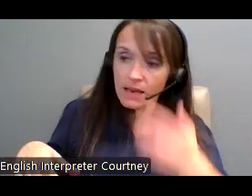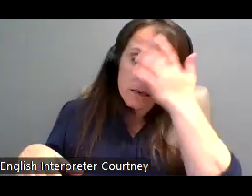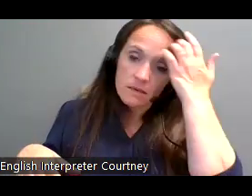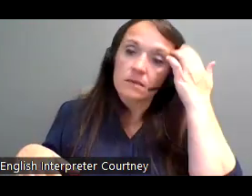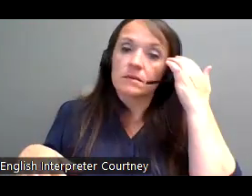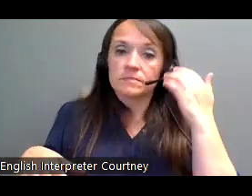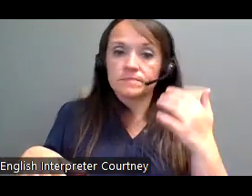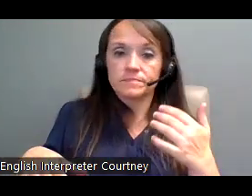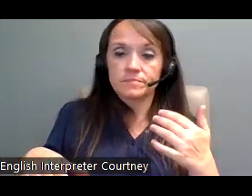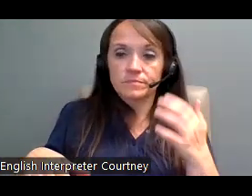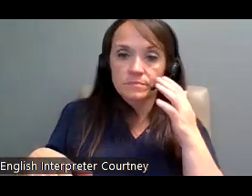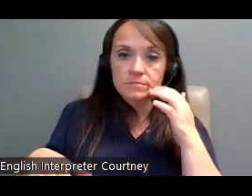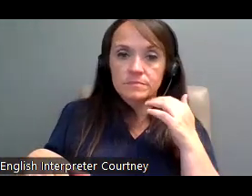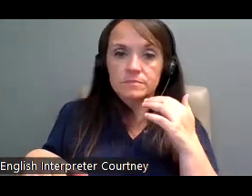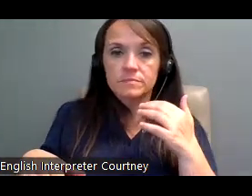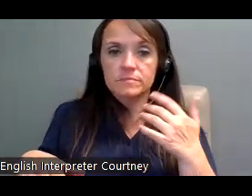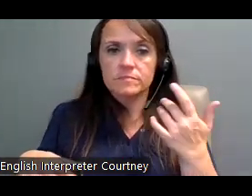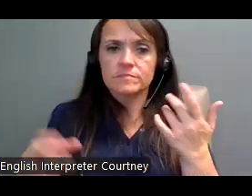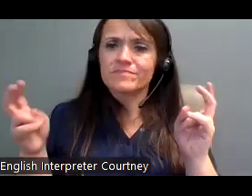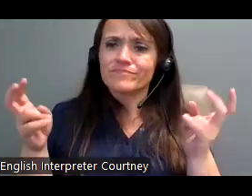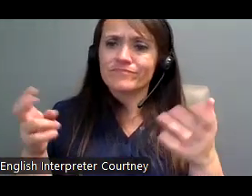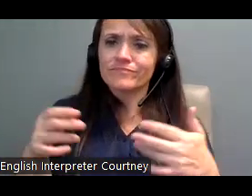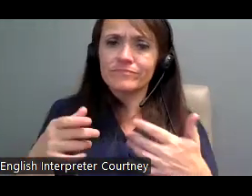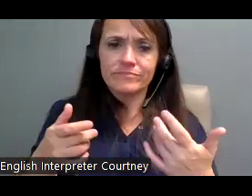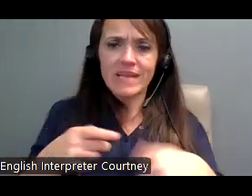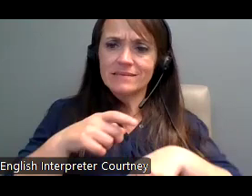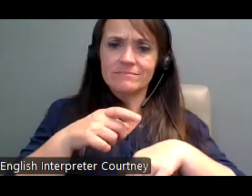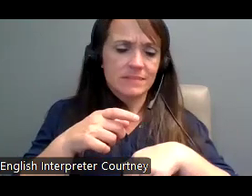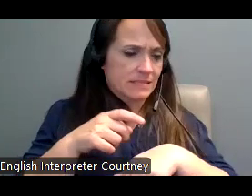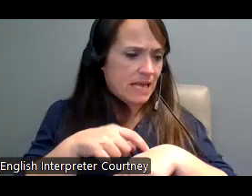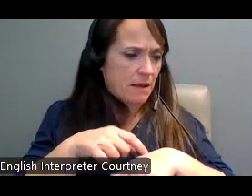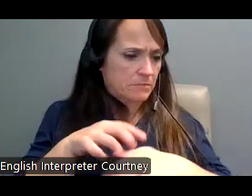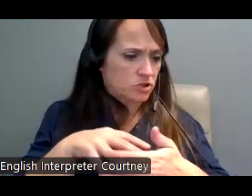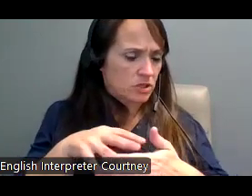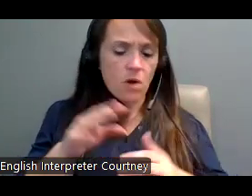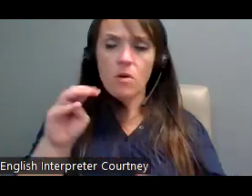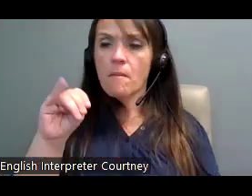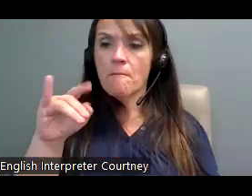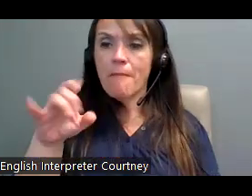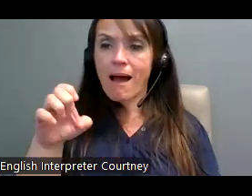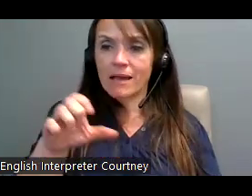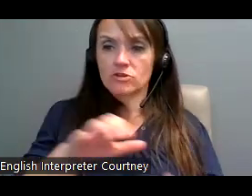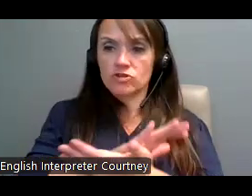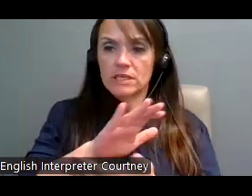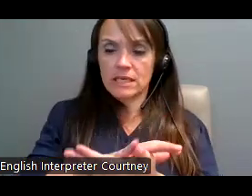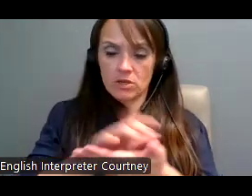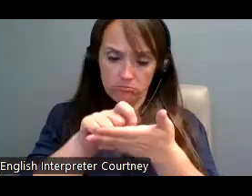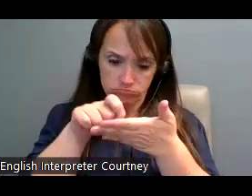giving a timesheet, making you put the mileage sheet and you put the amount of miles on there